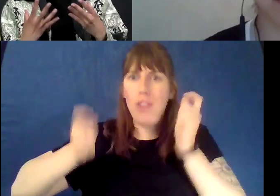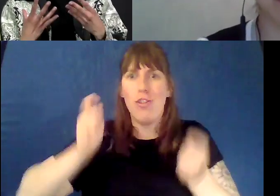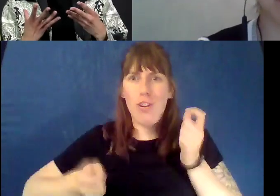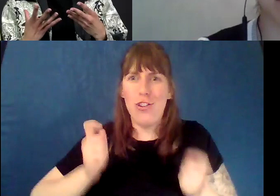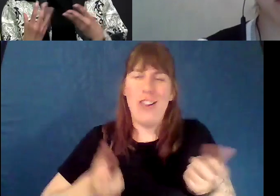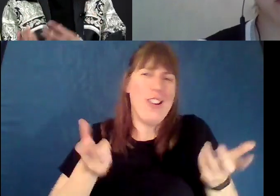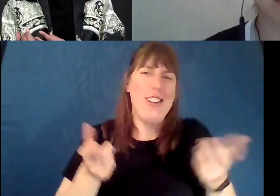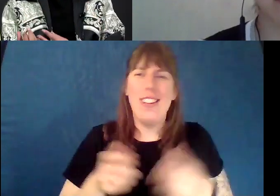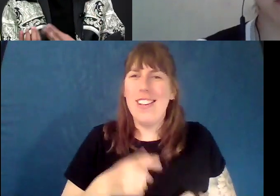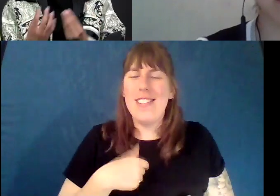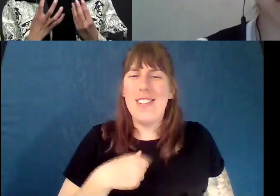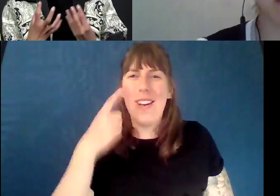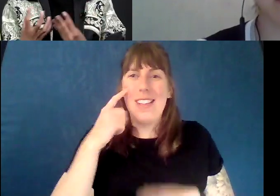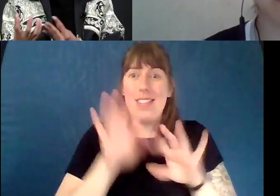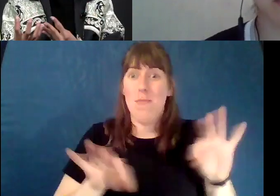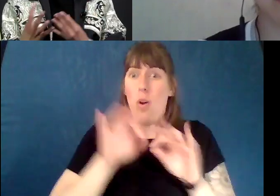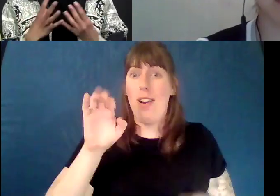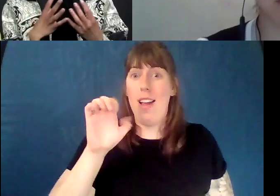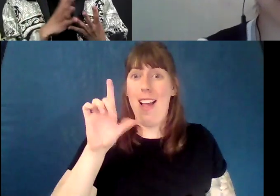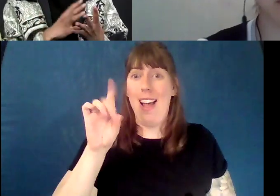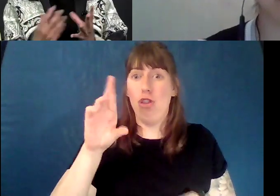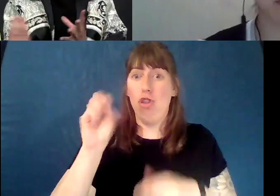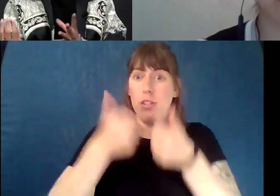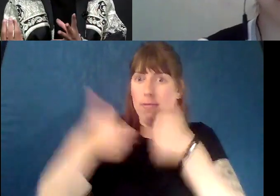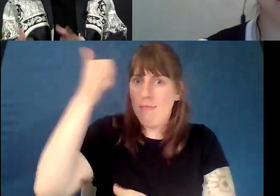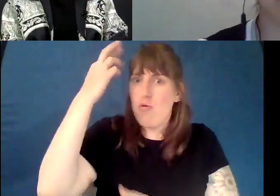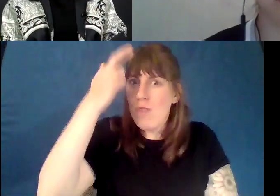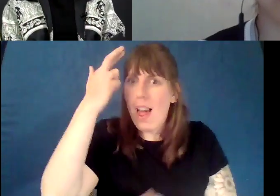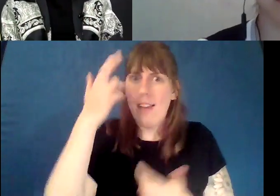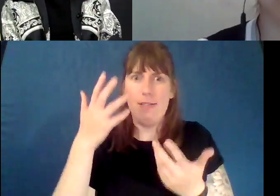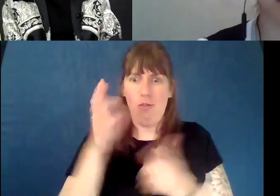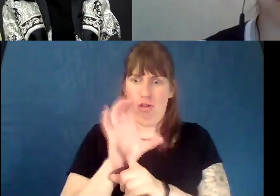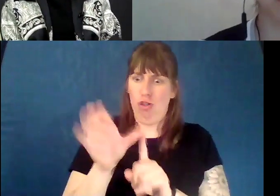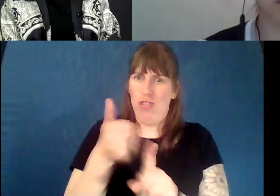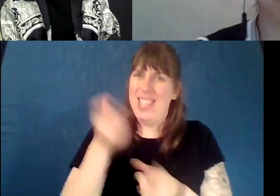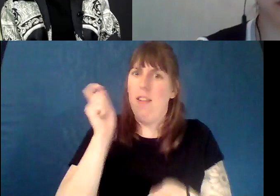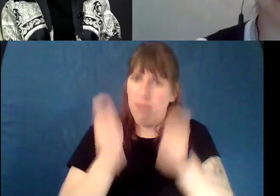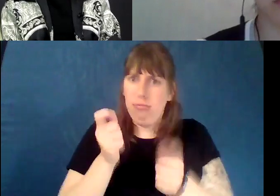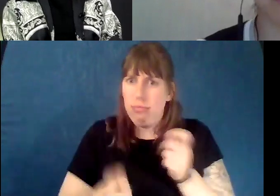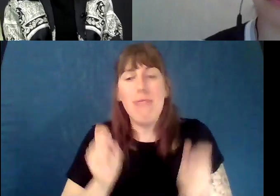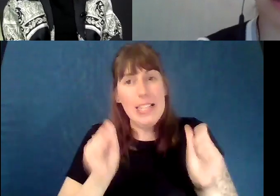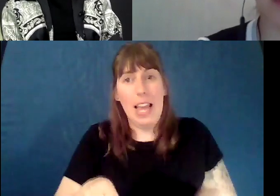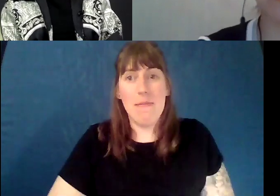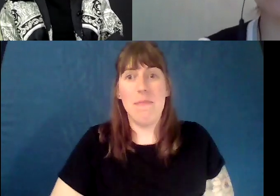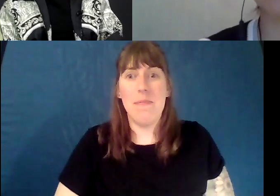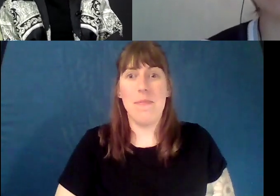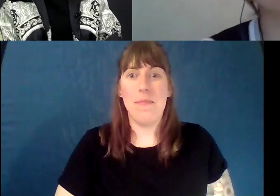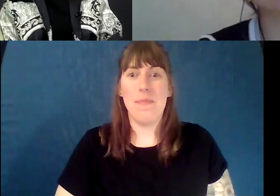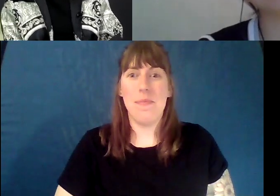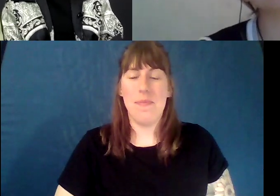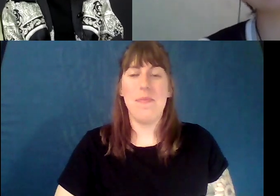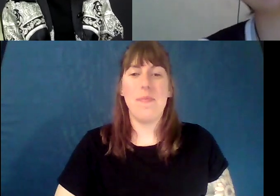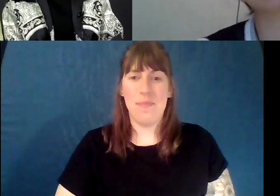elders realize that it's, it is malleable. Mm hmm. Absolutely, yeah. And I think just,